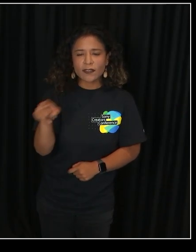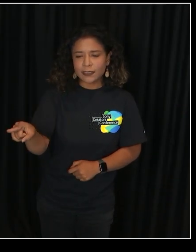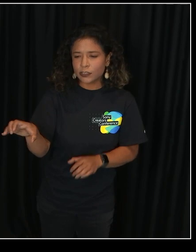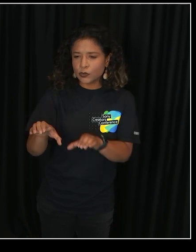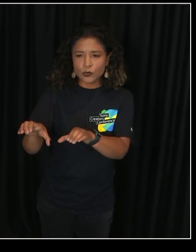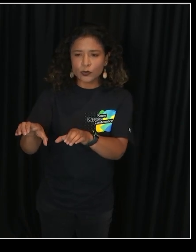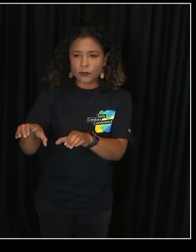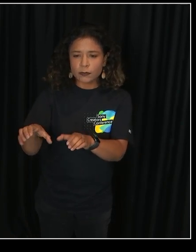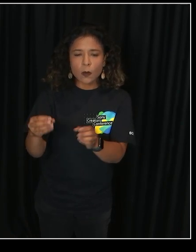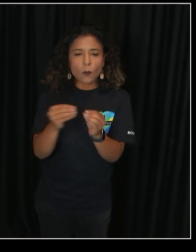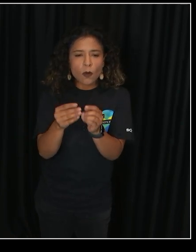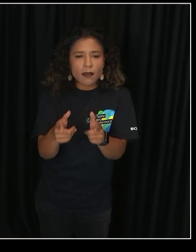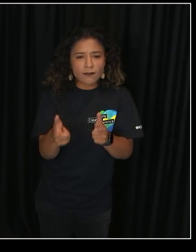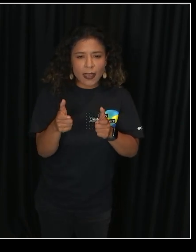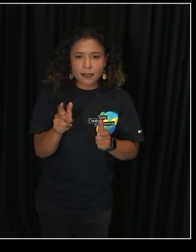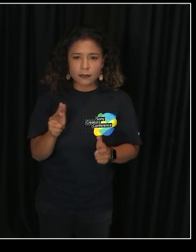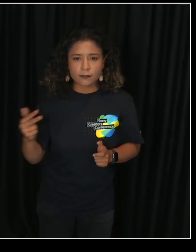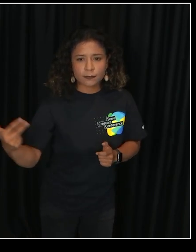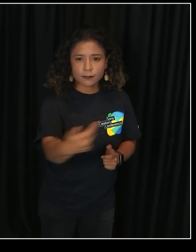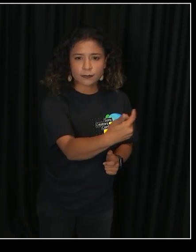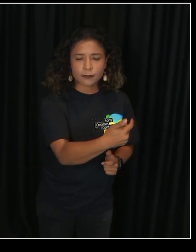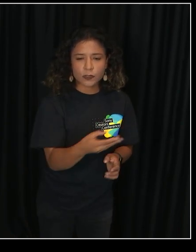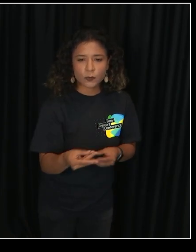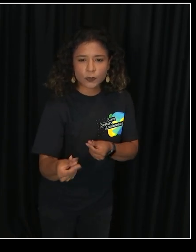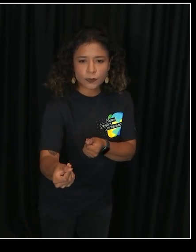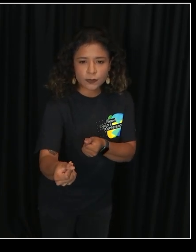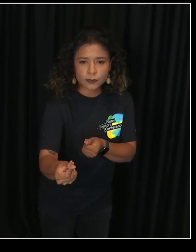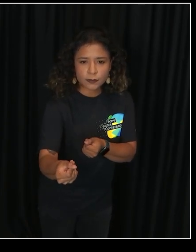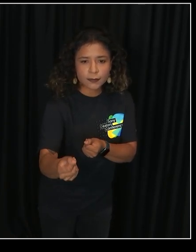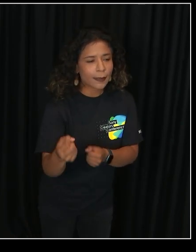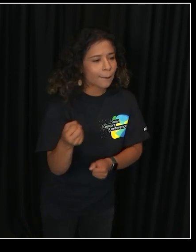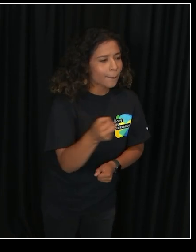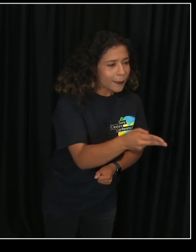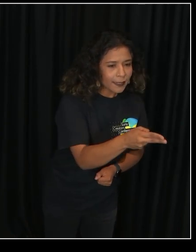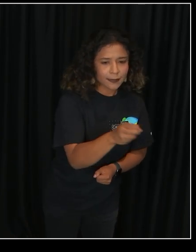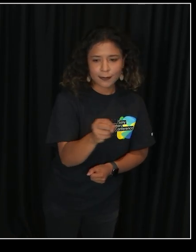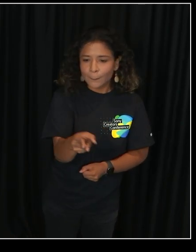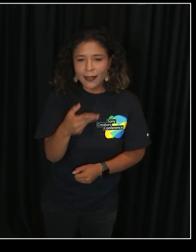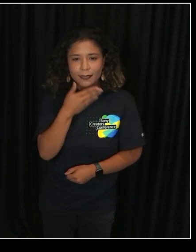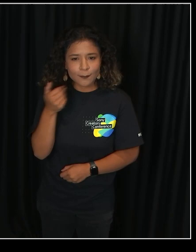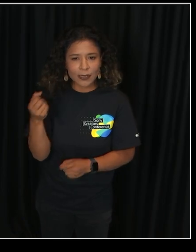and maintain more speed and therefore beat the best drivers and time trial situations.